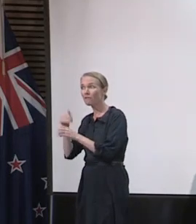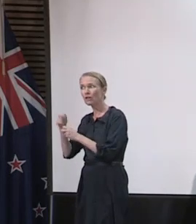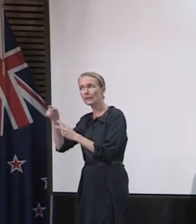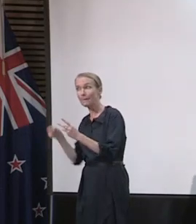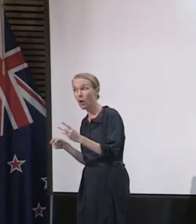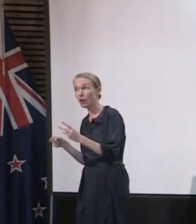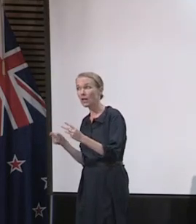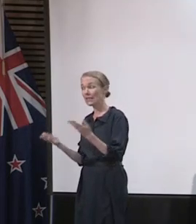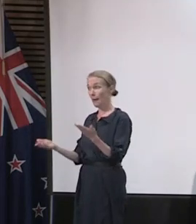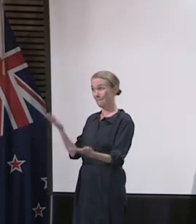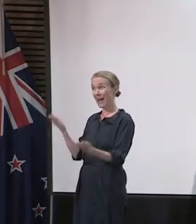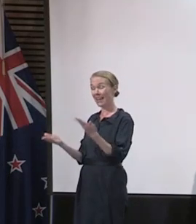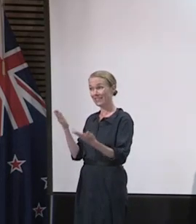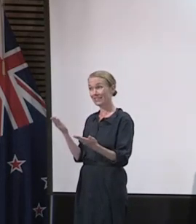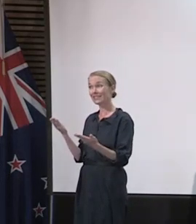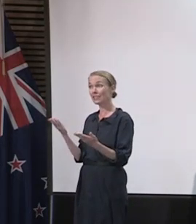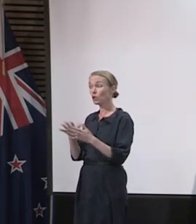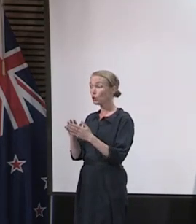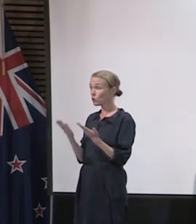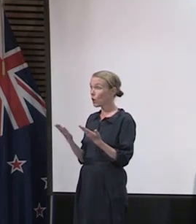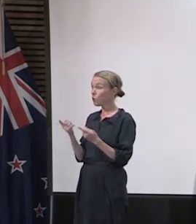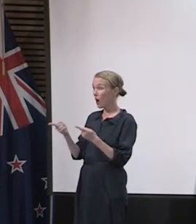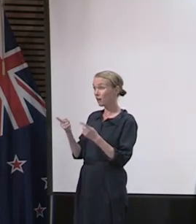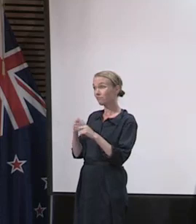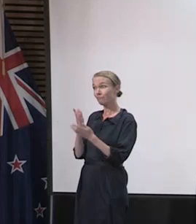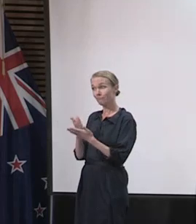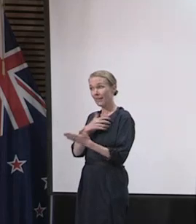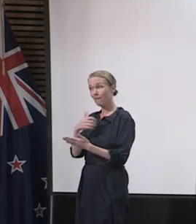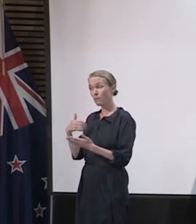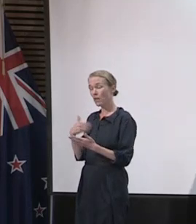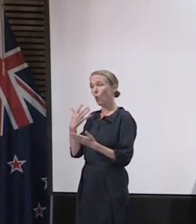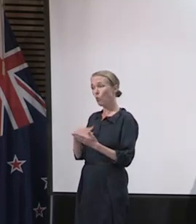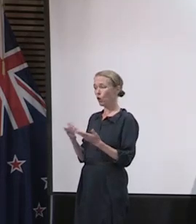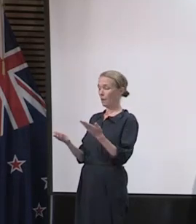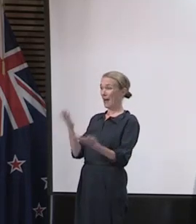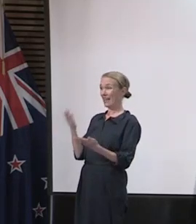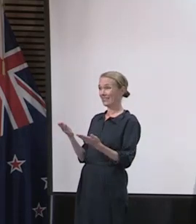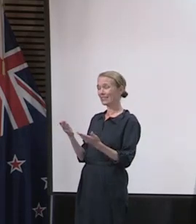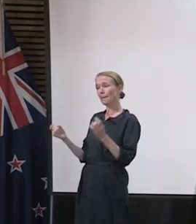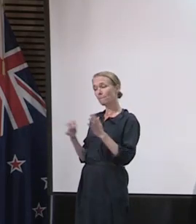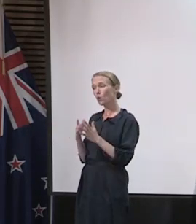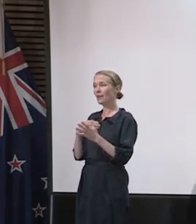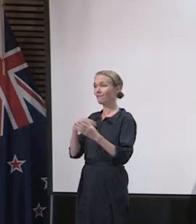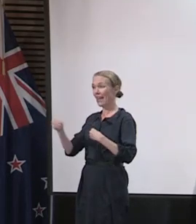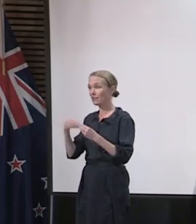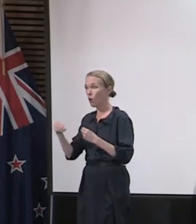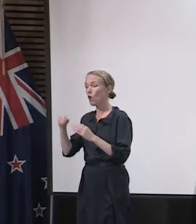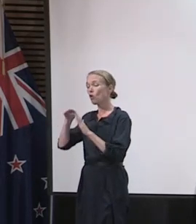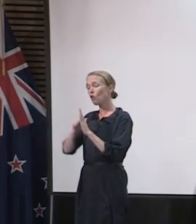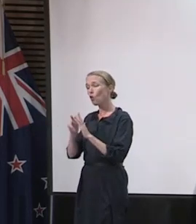activity. We have done that all the way through. I think that's something that we should continue to do and I don't shy away from that. We